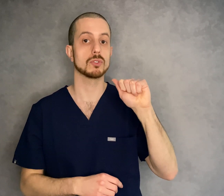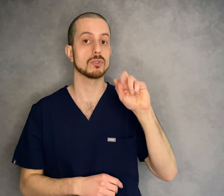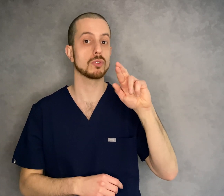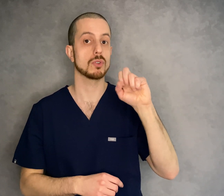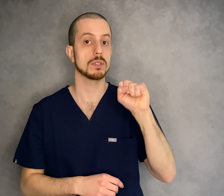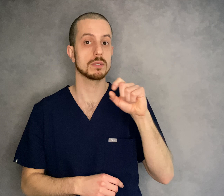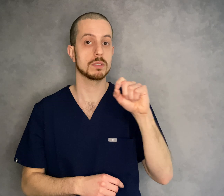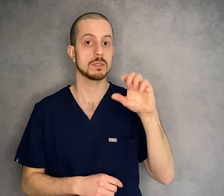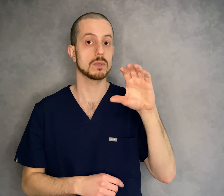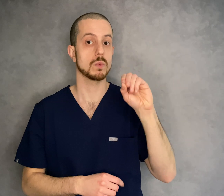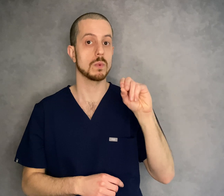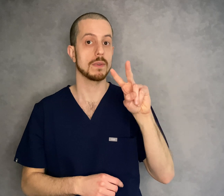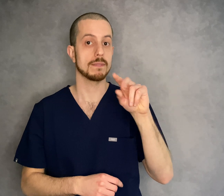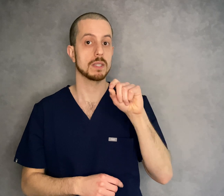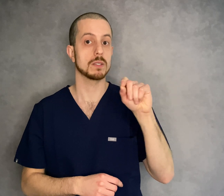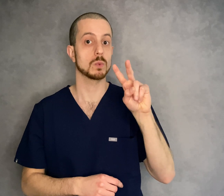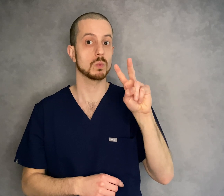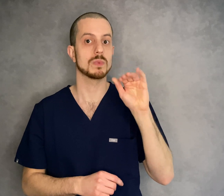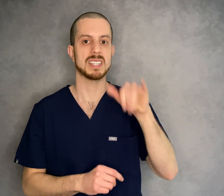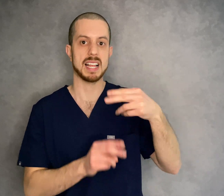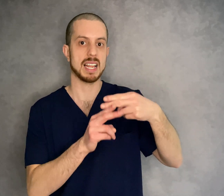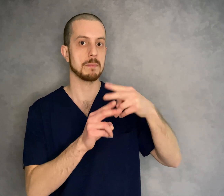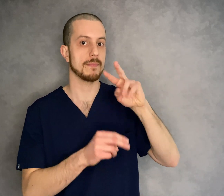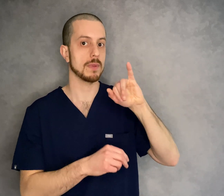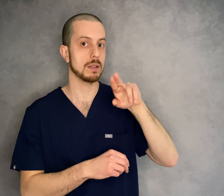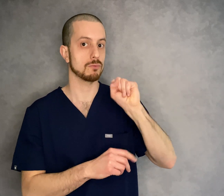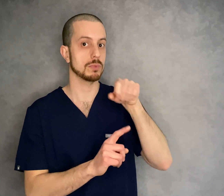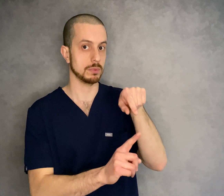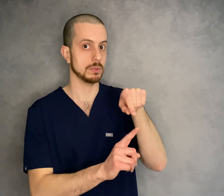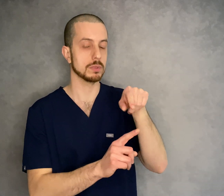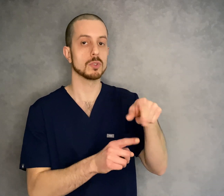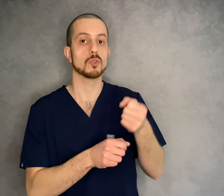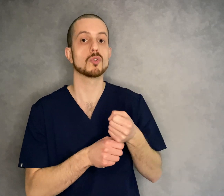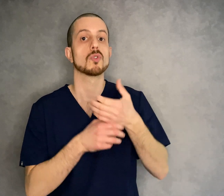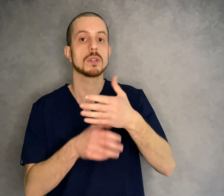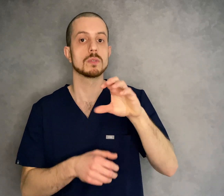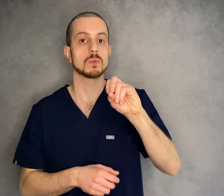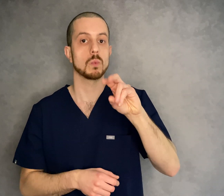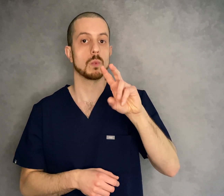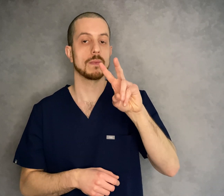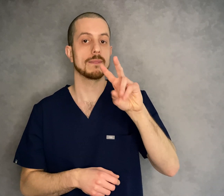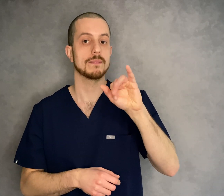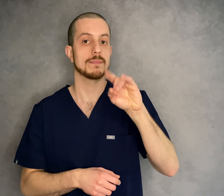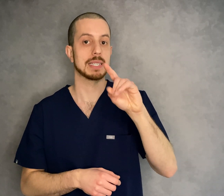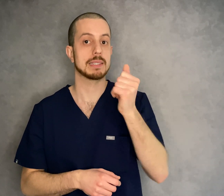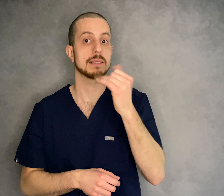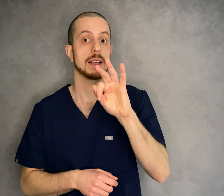is called SARS-CoV-2. That's the name of the virus. It causes COVID-19